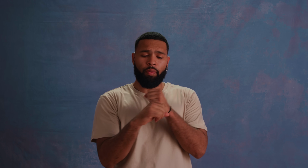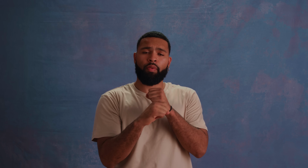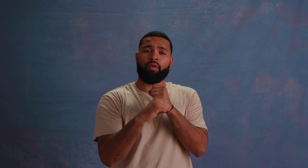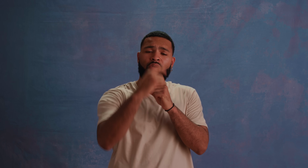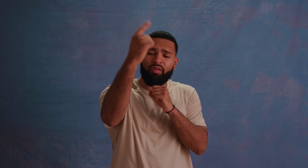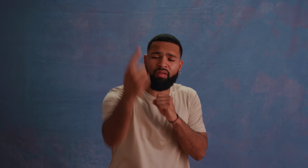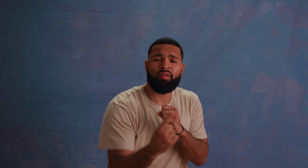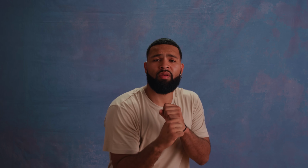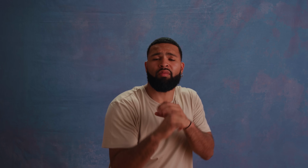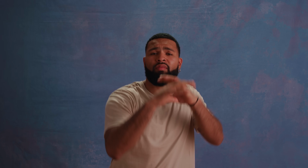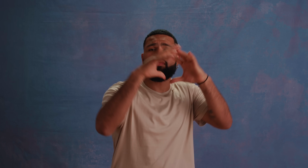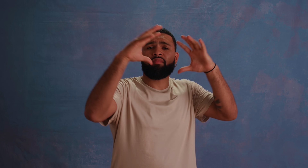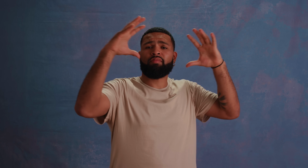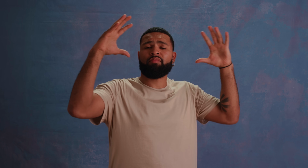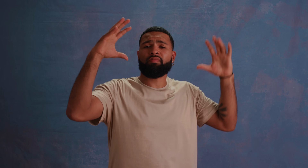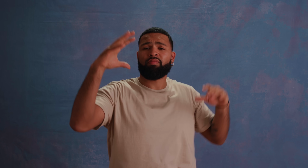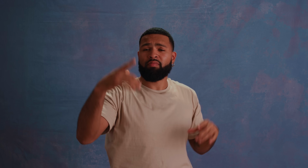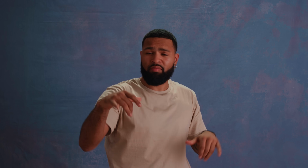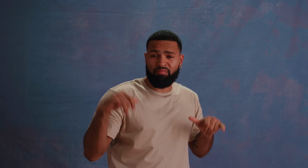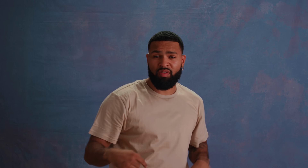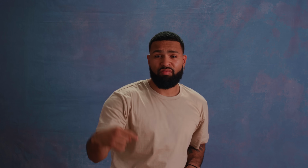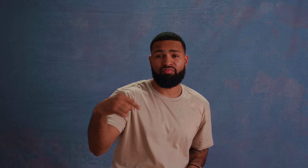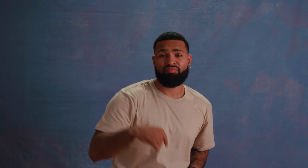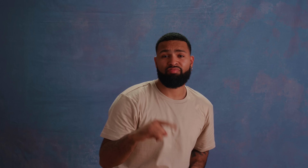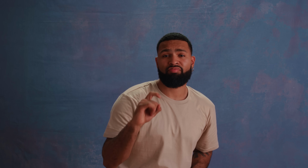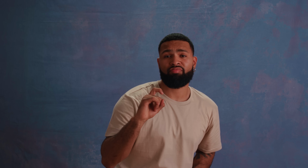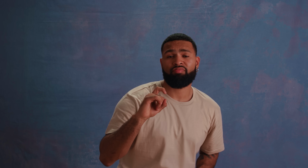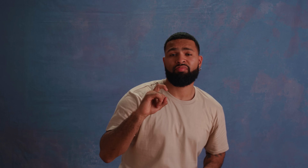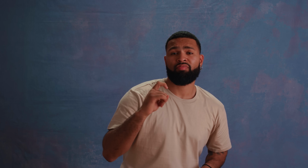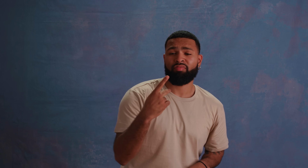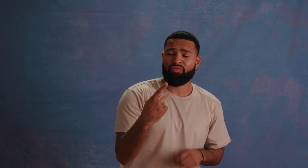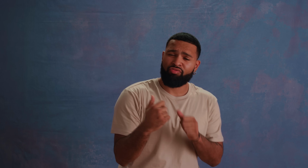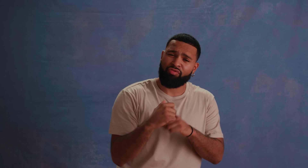you’d come over right? you’d come over and you’d stay the night